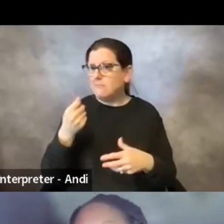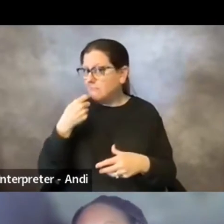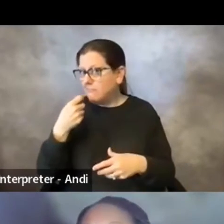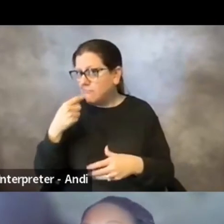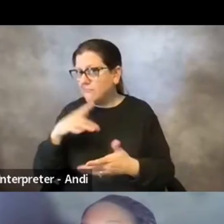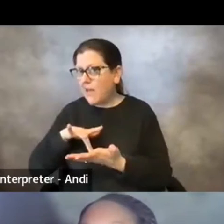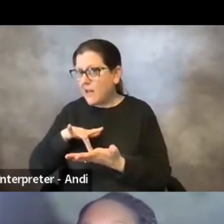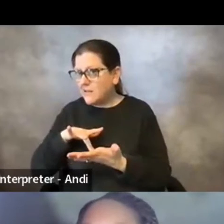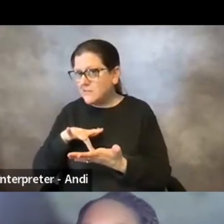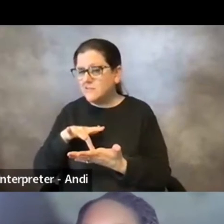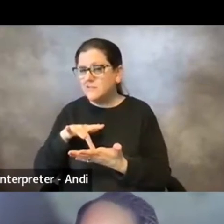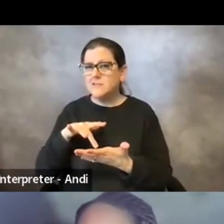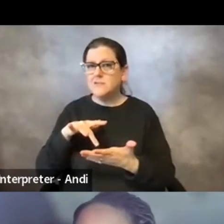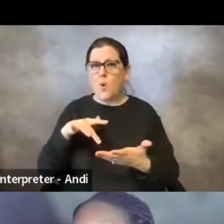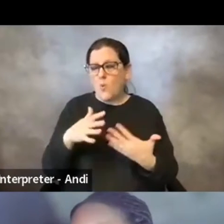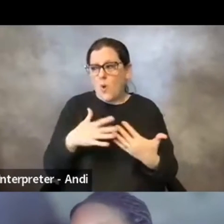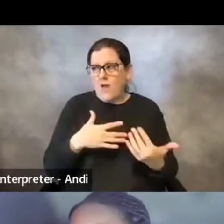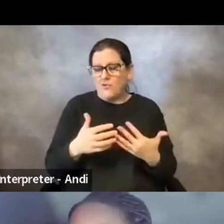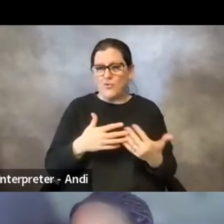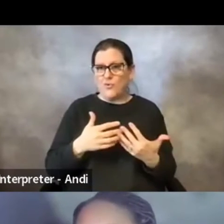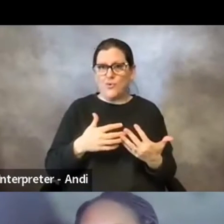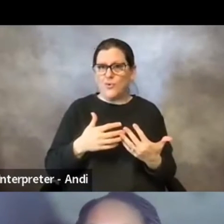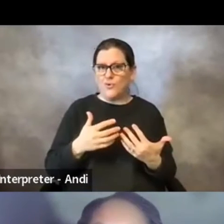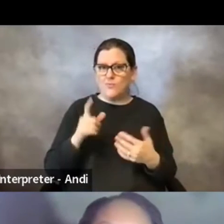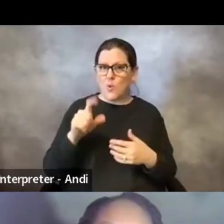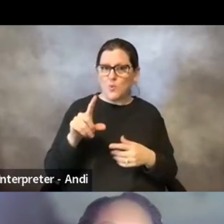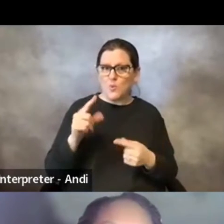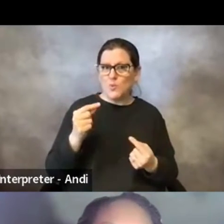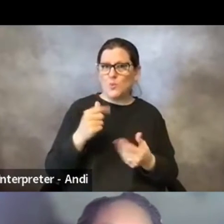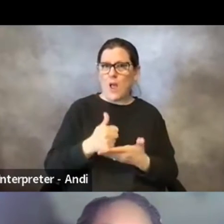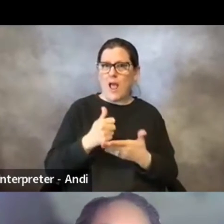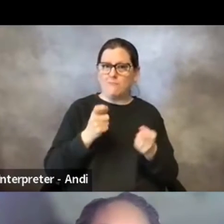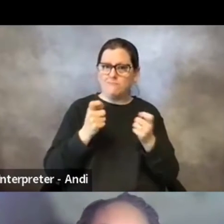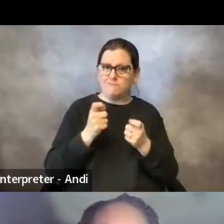or, you know, whatever it is that you're supposed to do to help manage your health. And so,